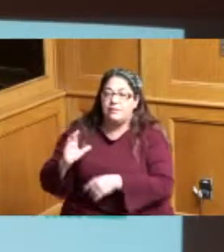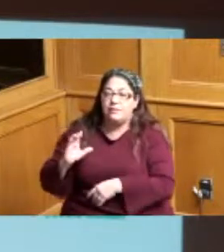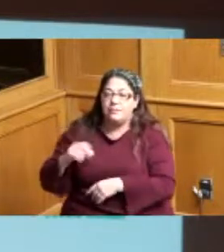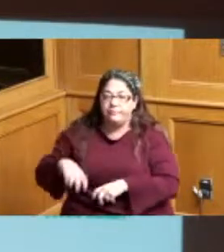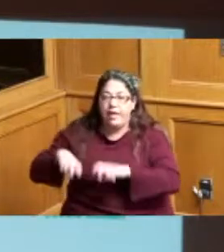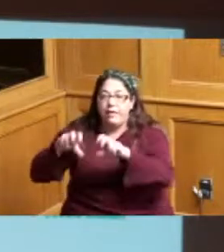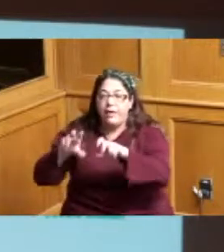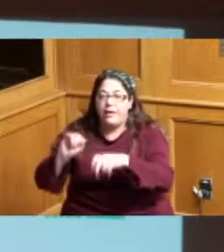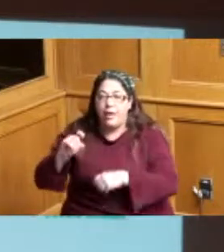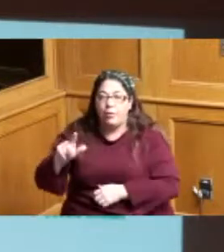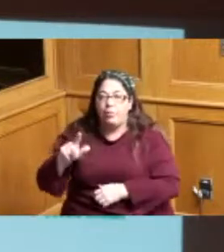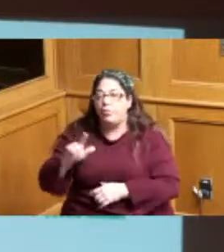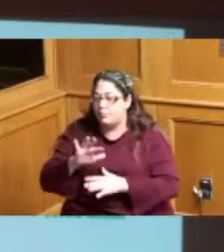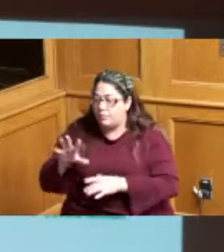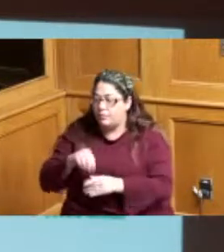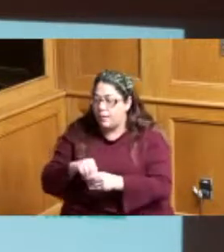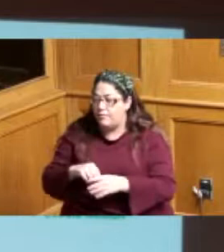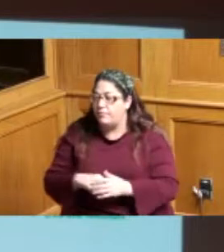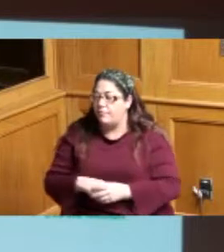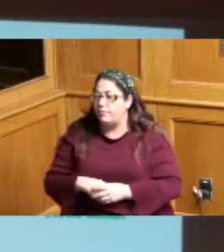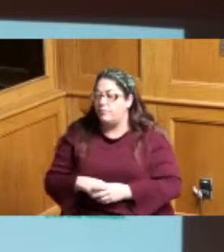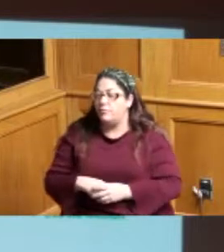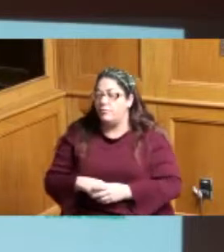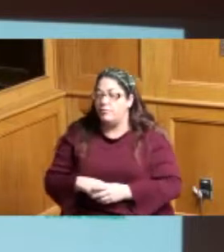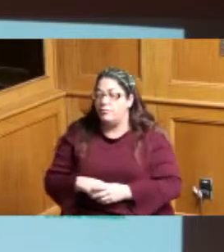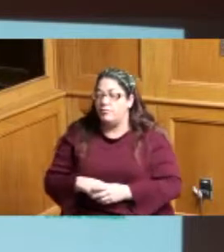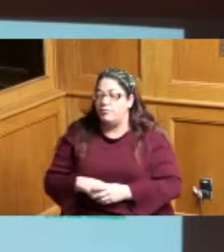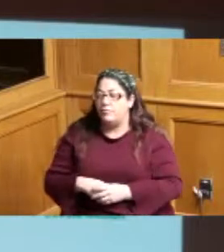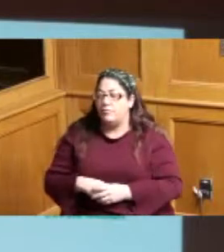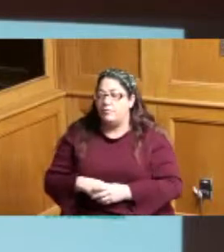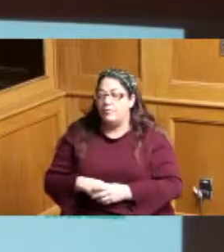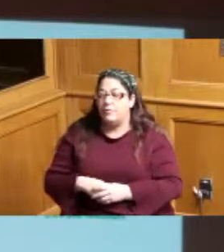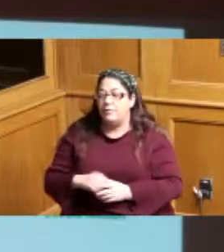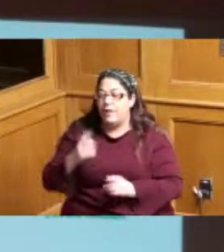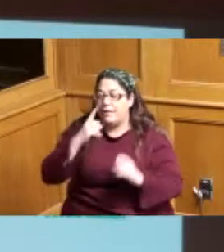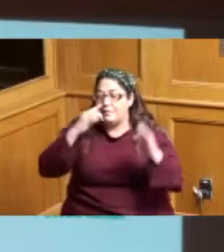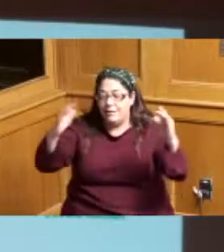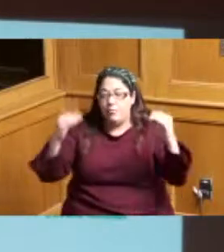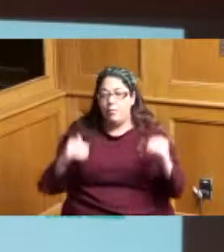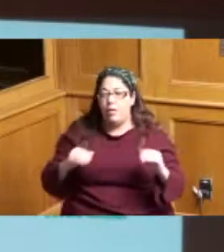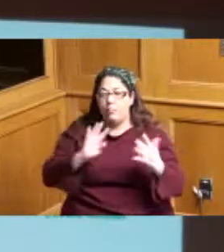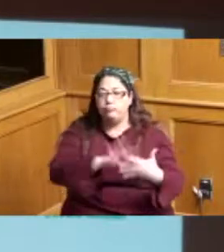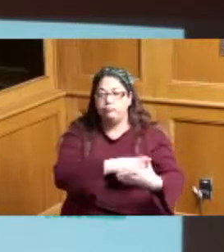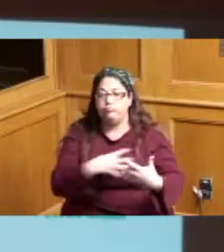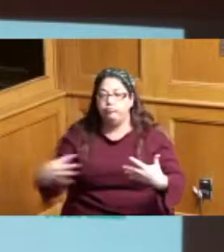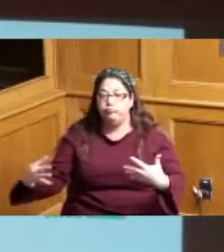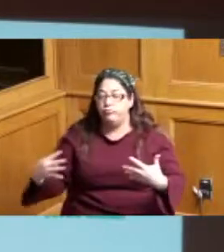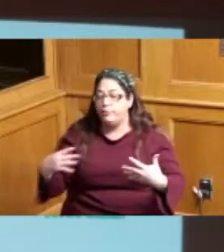forth and as you can see in the with the table down below providing some additional details